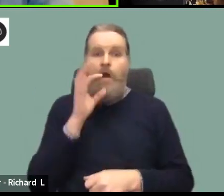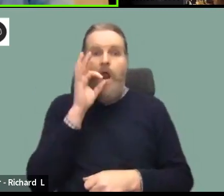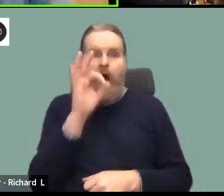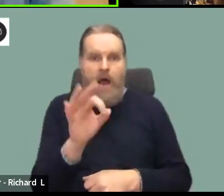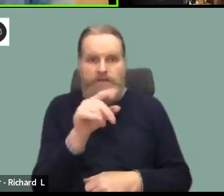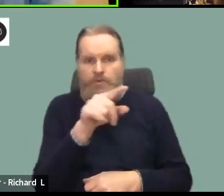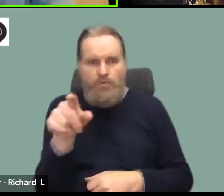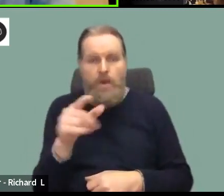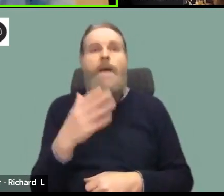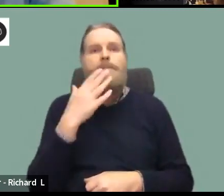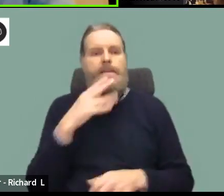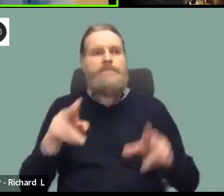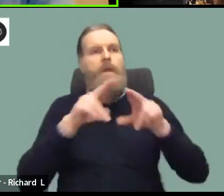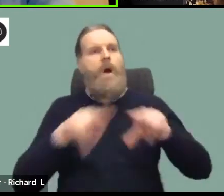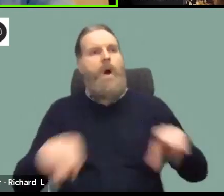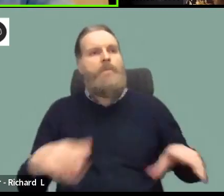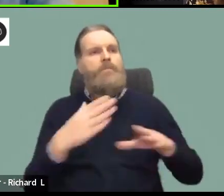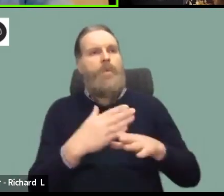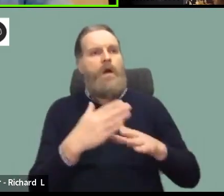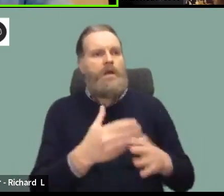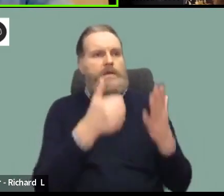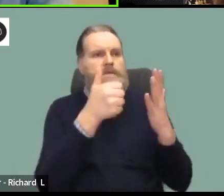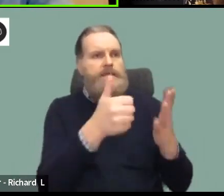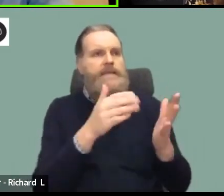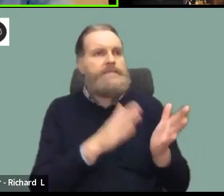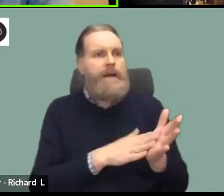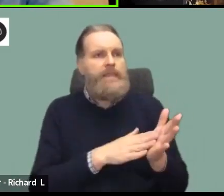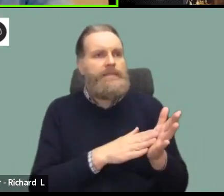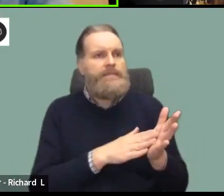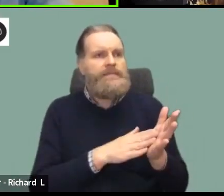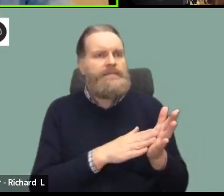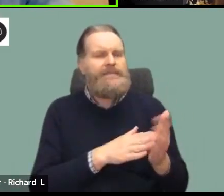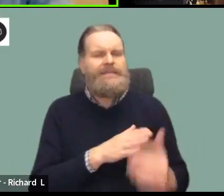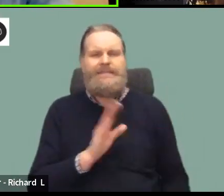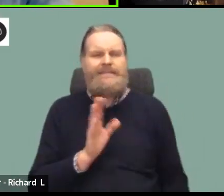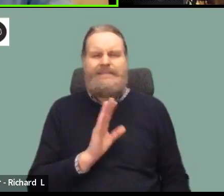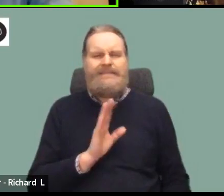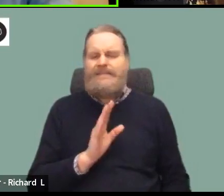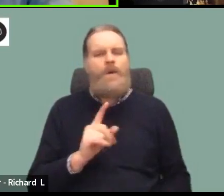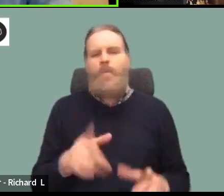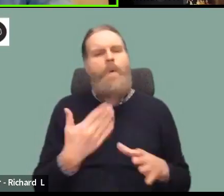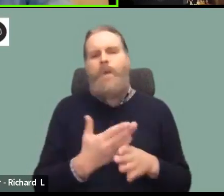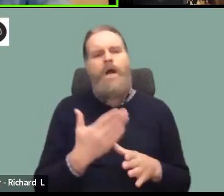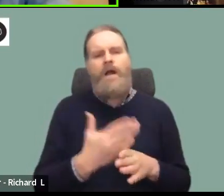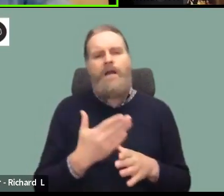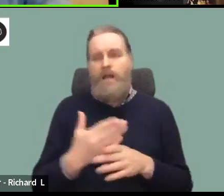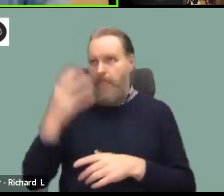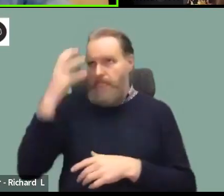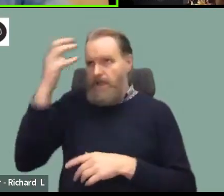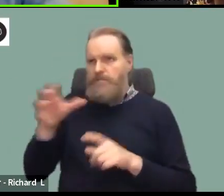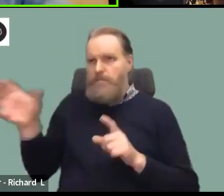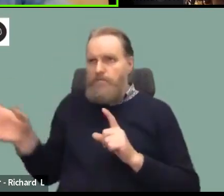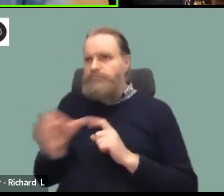asked to come. ome out for six months on the out for six months, on behalf of everybody else. and if and if we did that the governor and if we did that the government would find ways of covering it so we want to